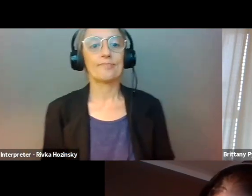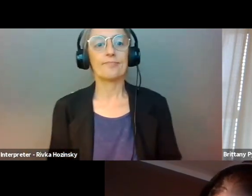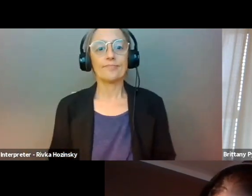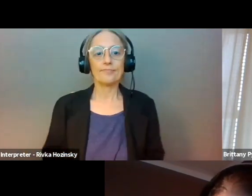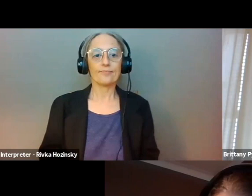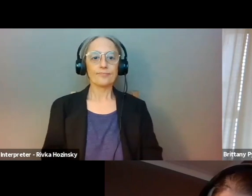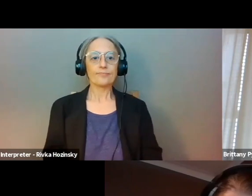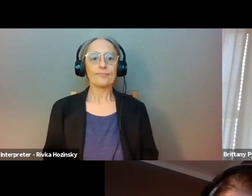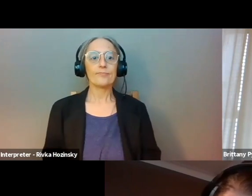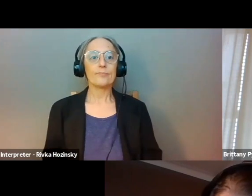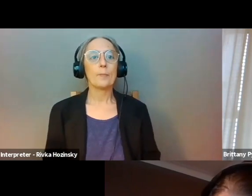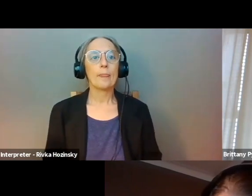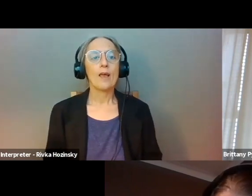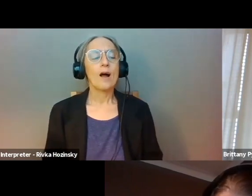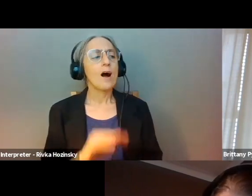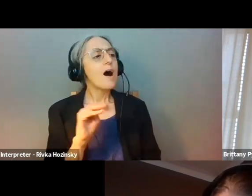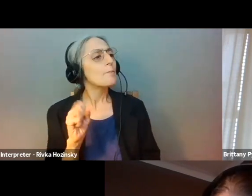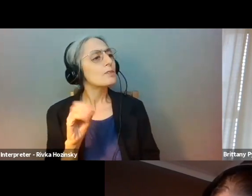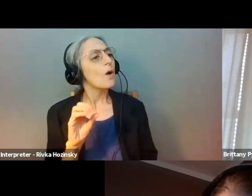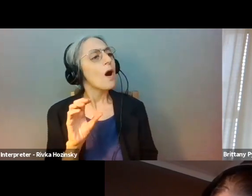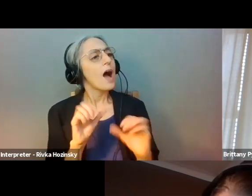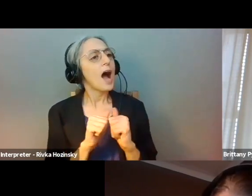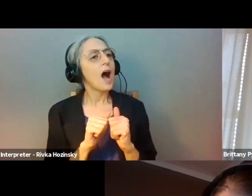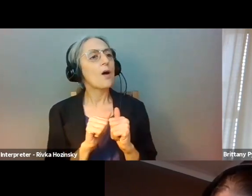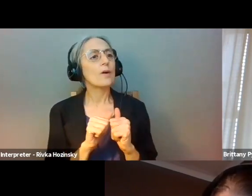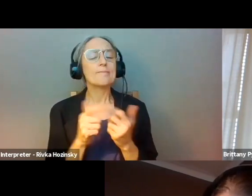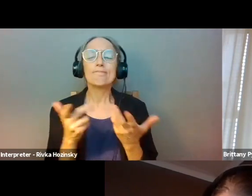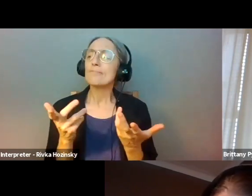[Andy] Do you suggest any workarounds with folks